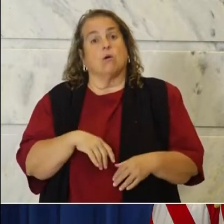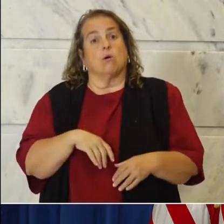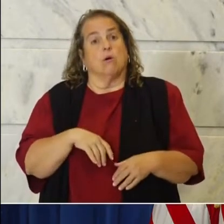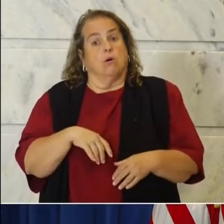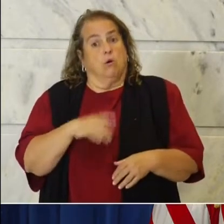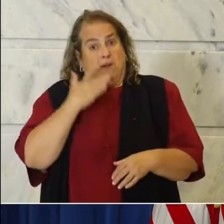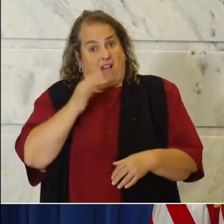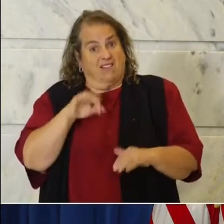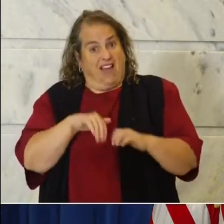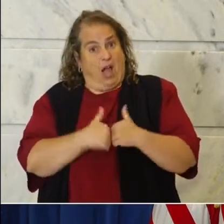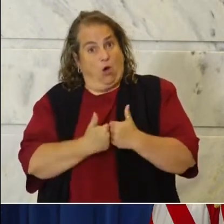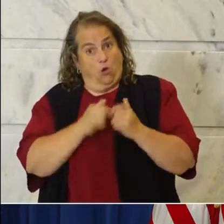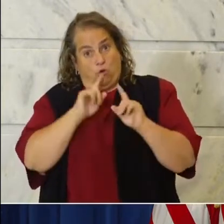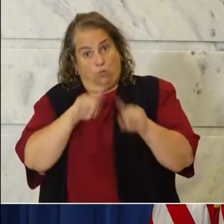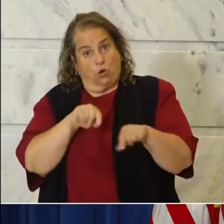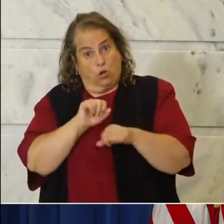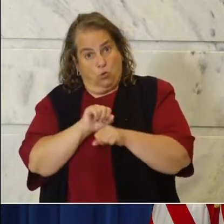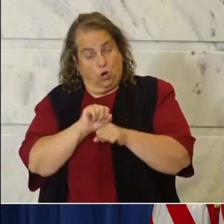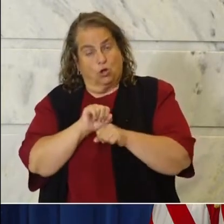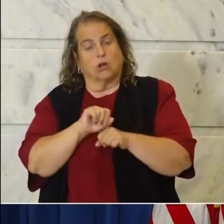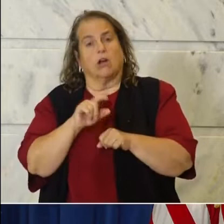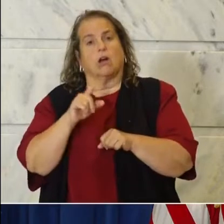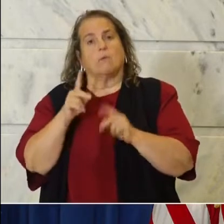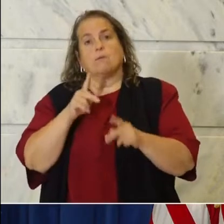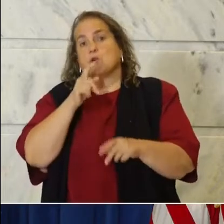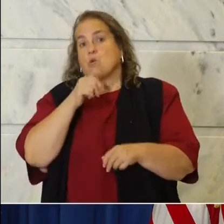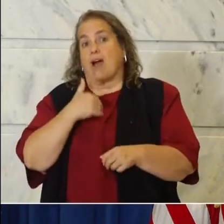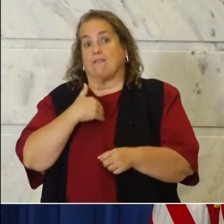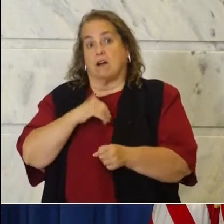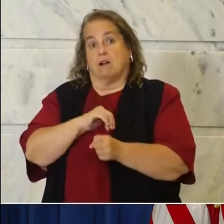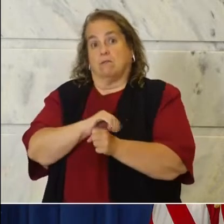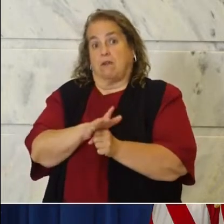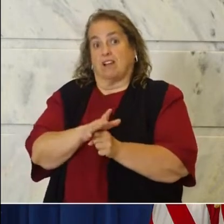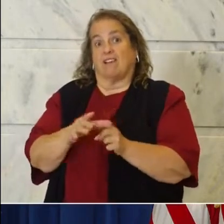reporting works, positives coming in differently. We can't say that these